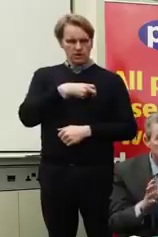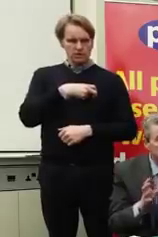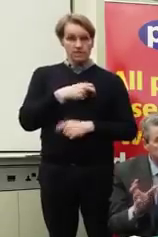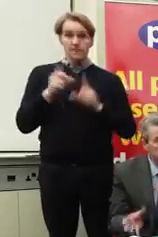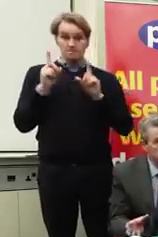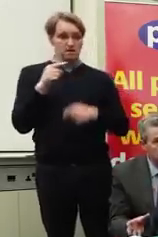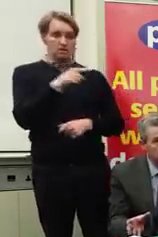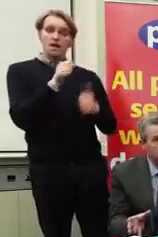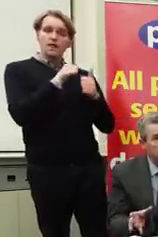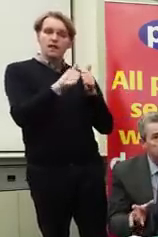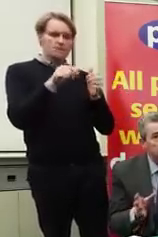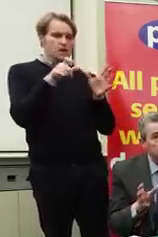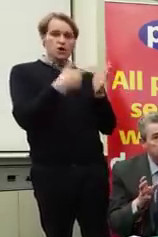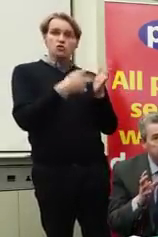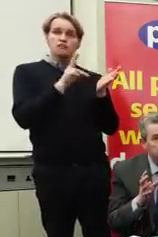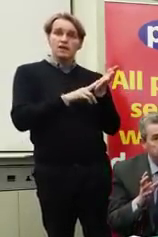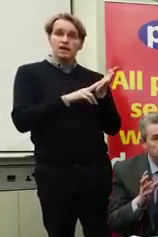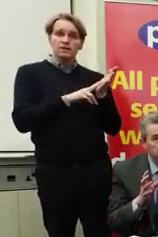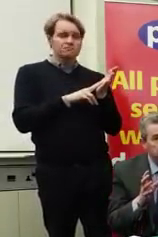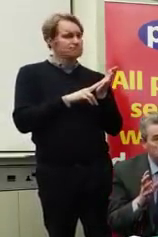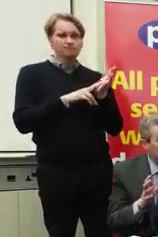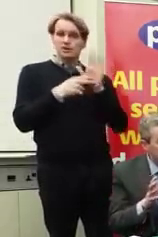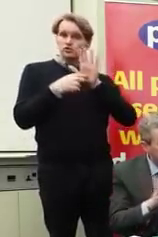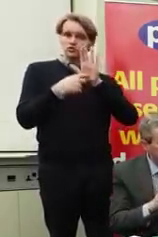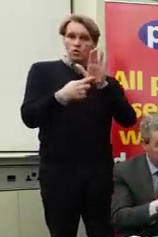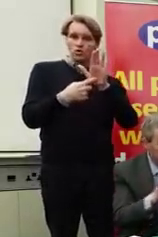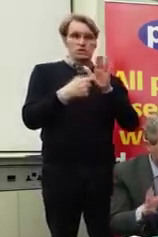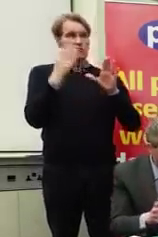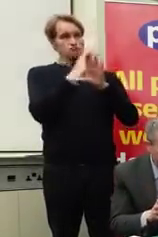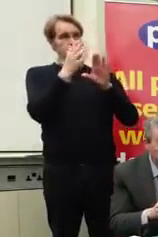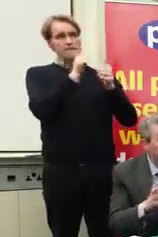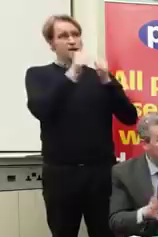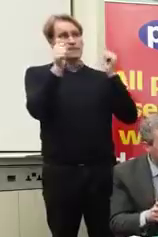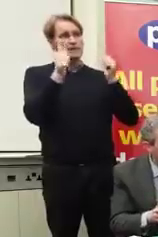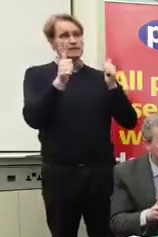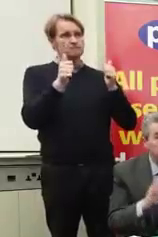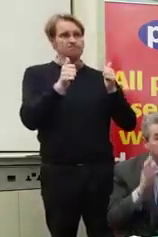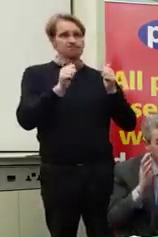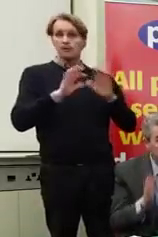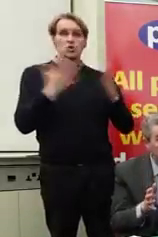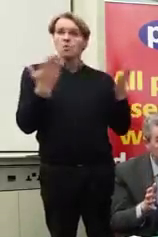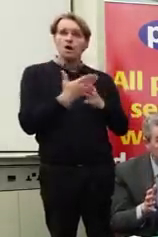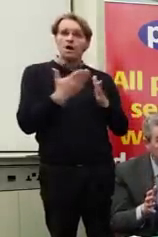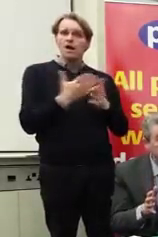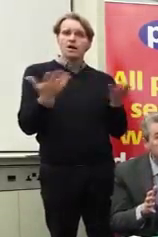privatisation doesn't work but it doesn't show that to the government. It does show to the government but they're ignoring it because they are ideological about it